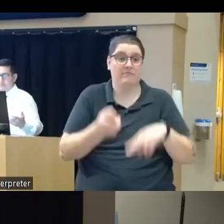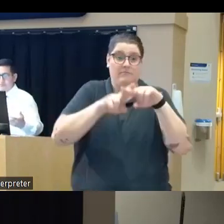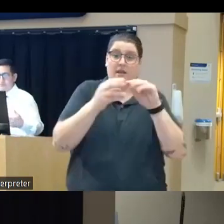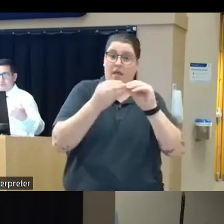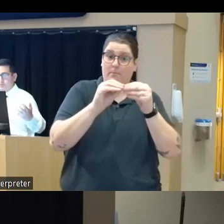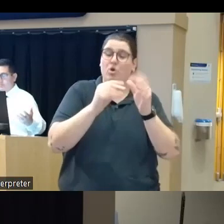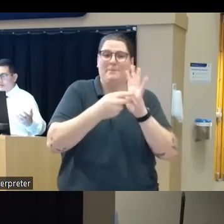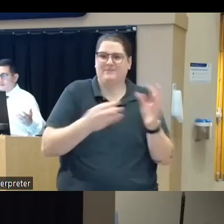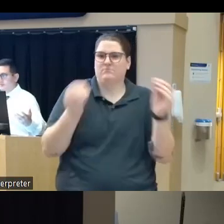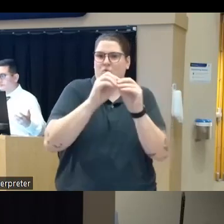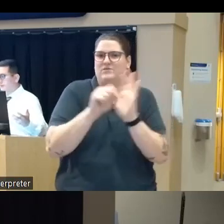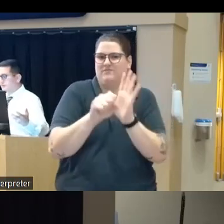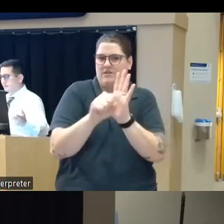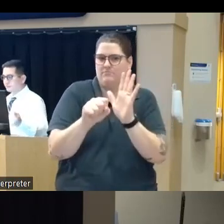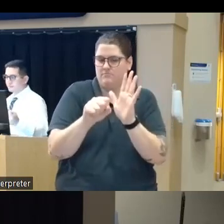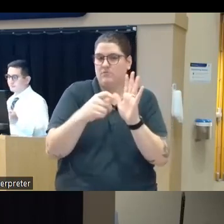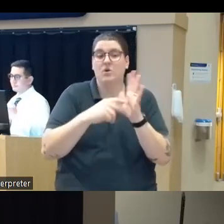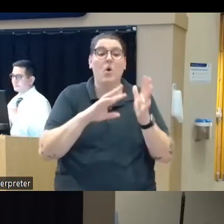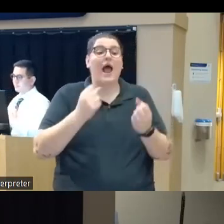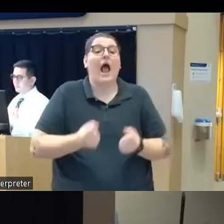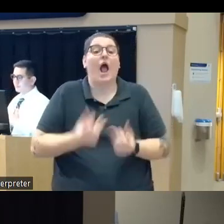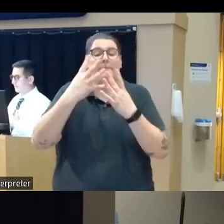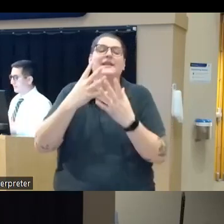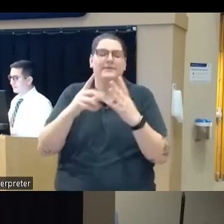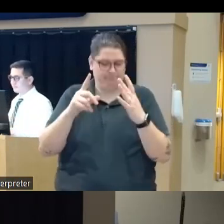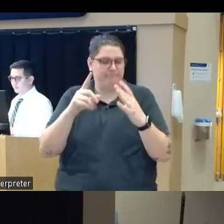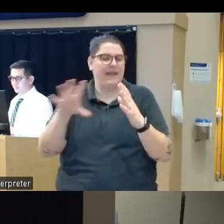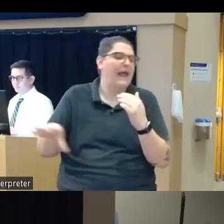of symptoms so total positive psychosis symptoms as well as negative symptoms